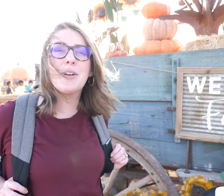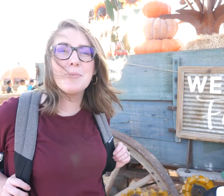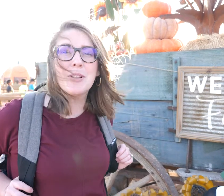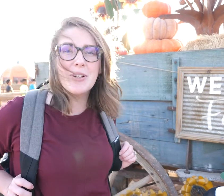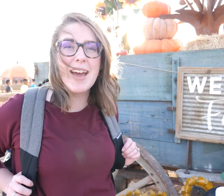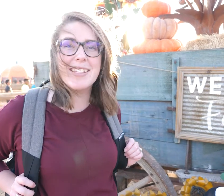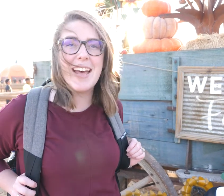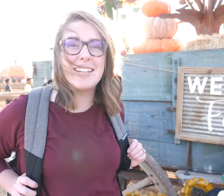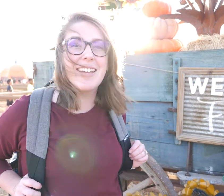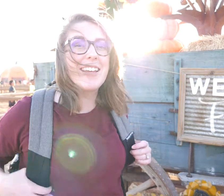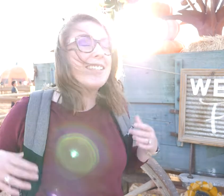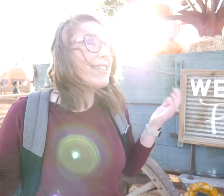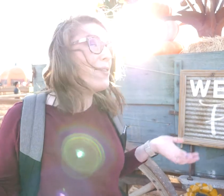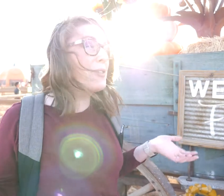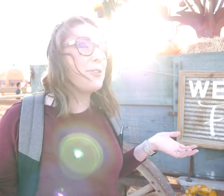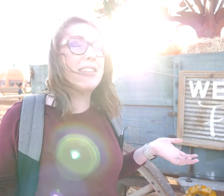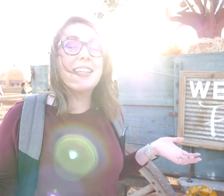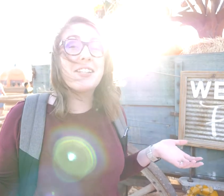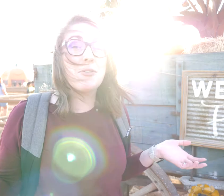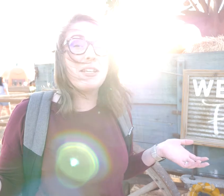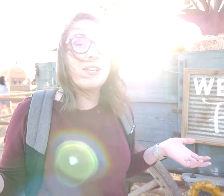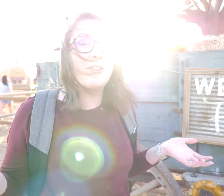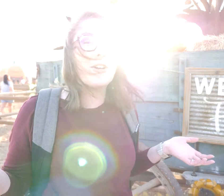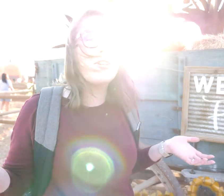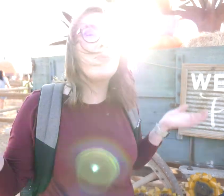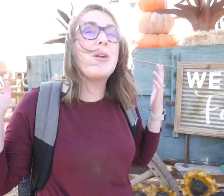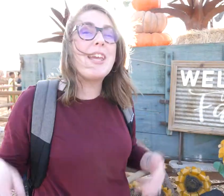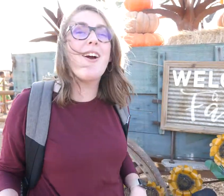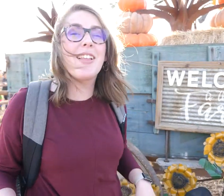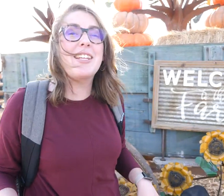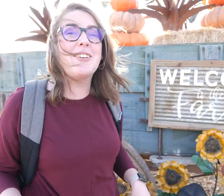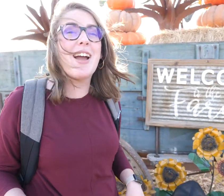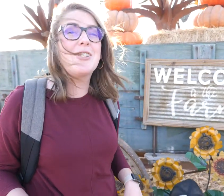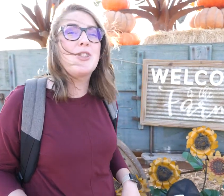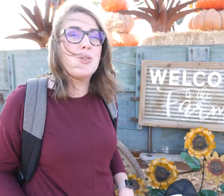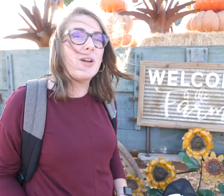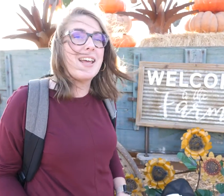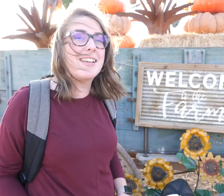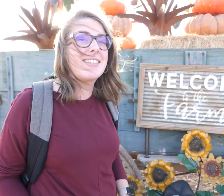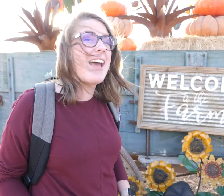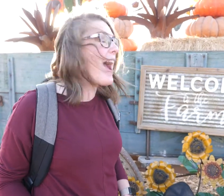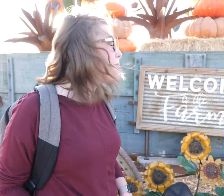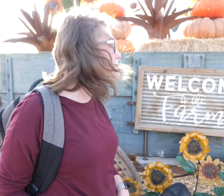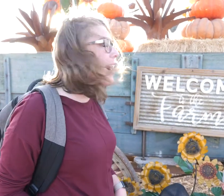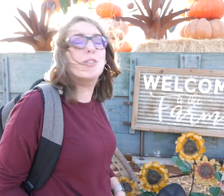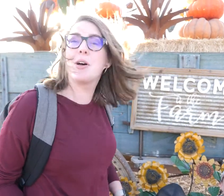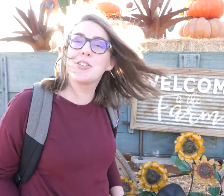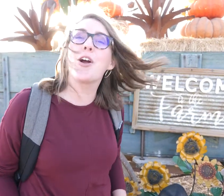Welcome to learn How to Sign. Today we're doing things a little bit different--we are letting you guys join us at Maxwell's,